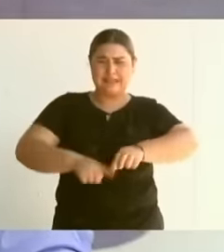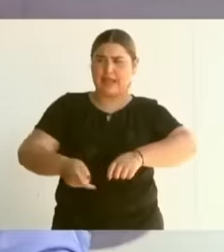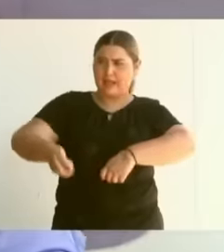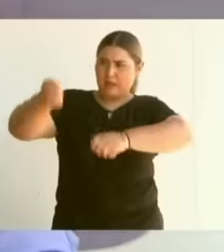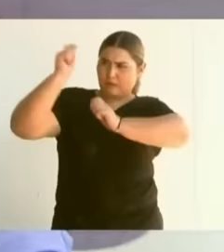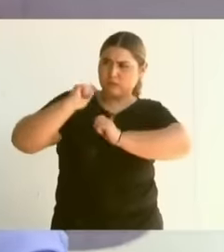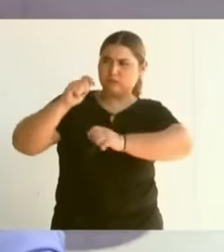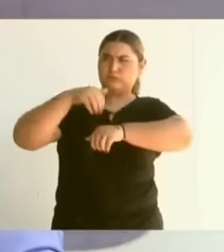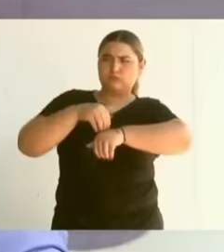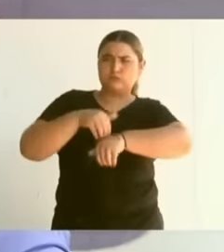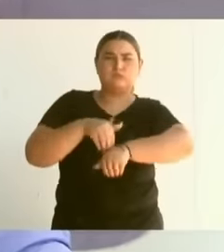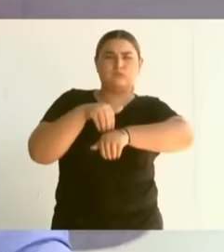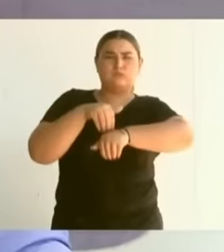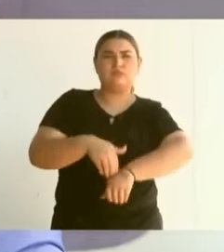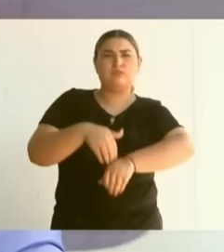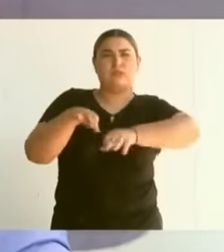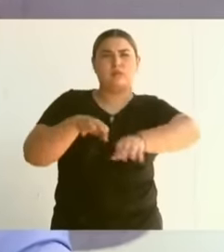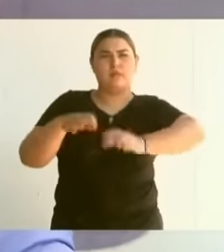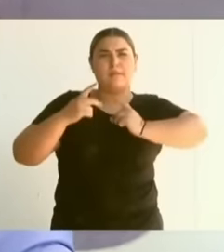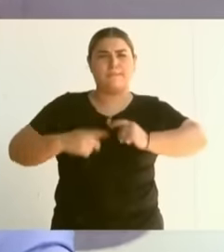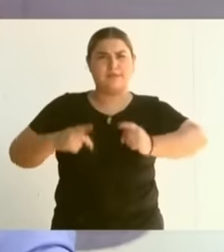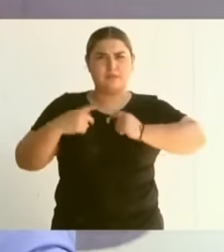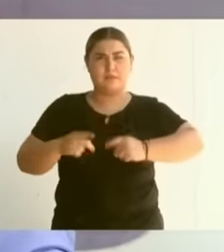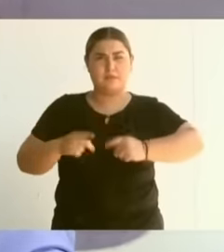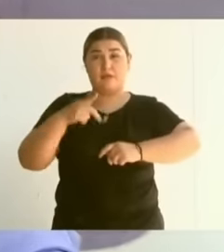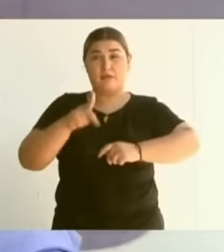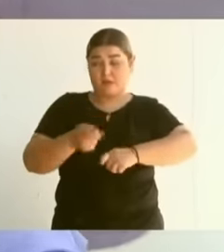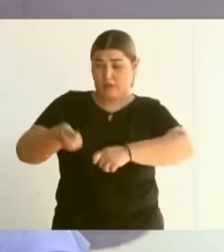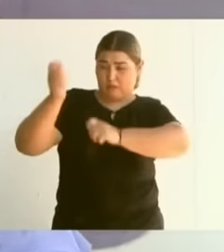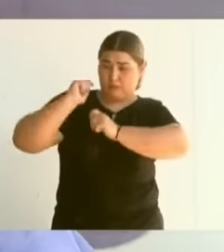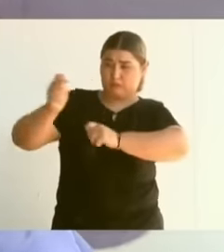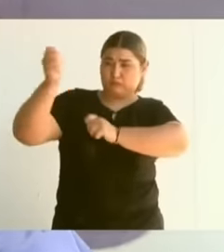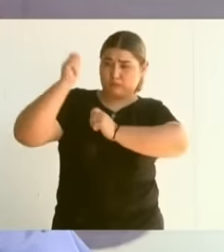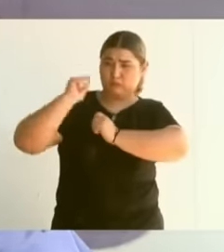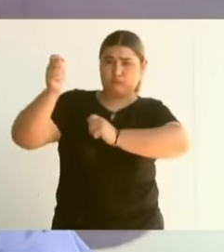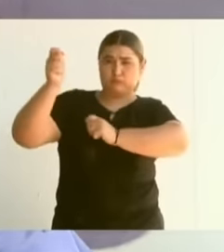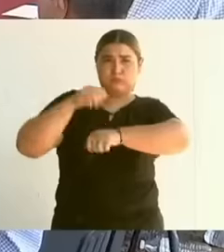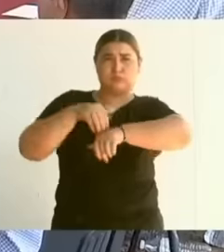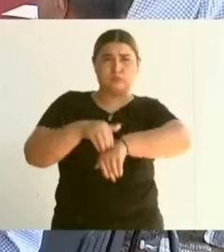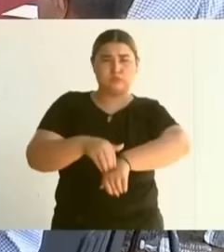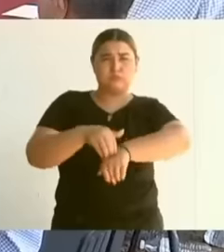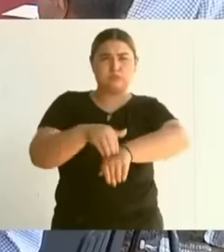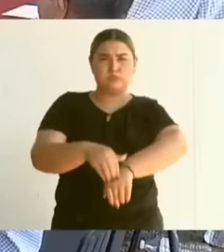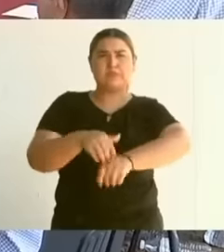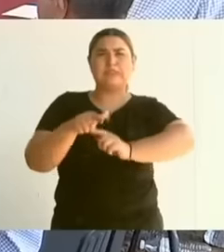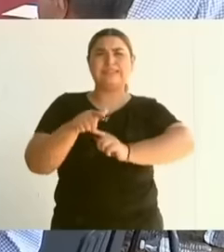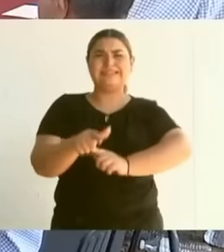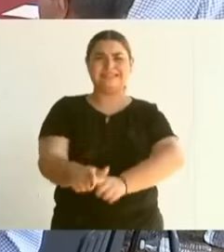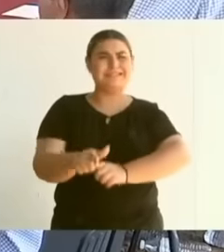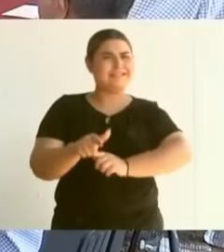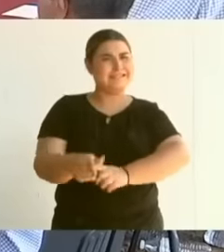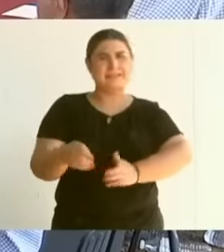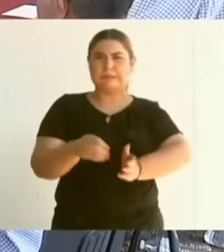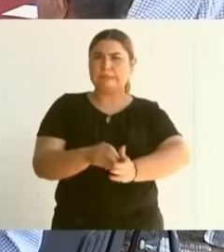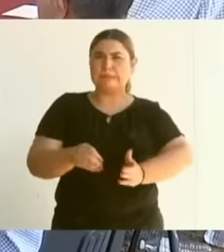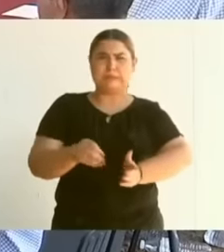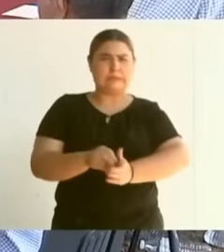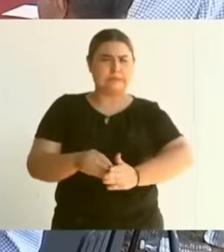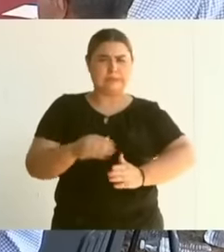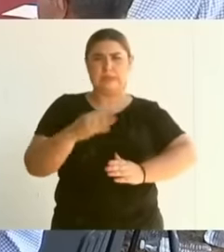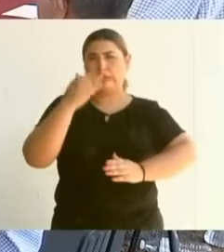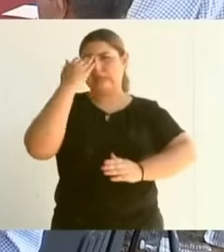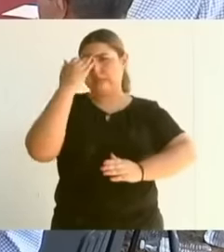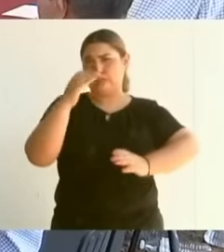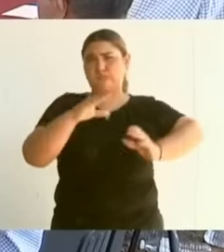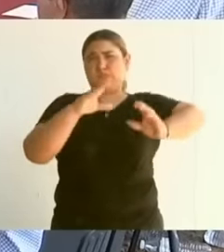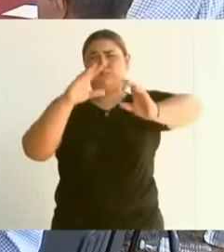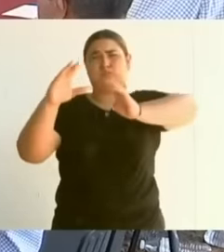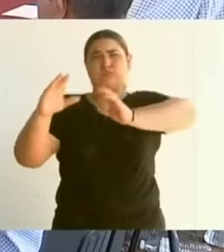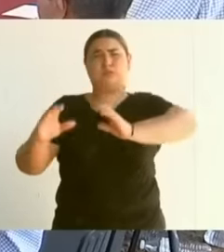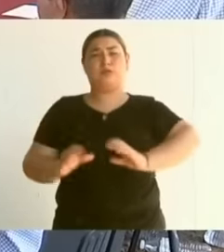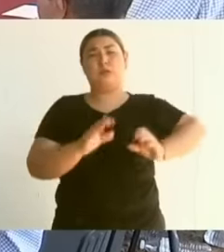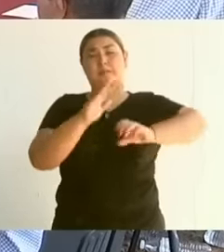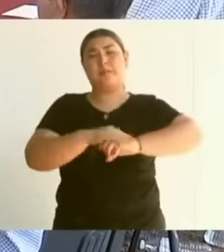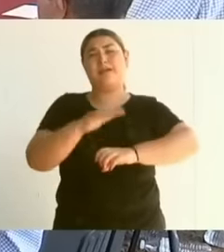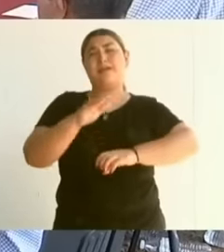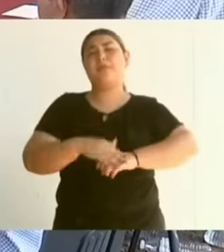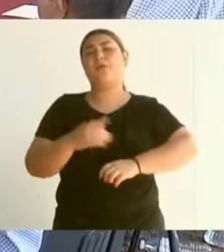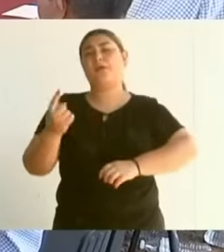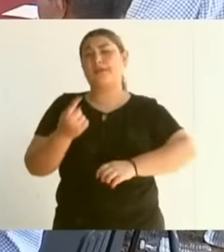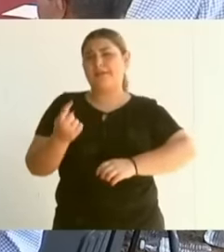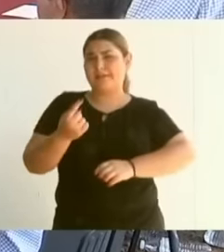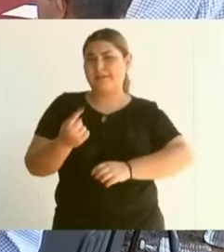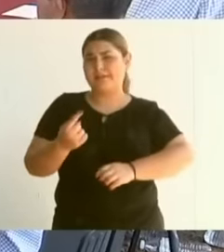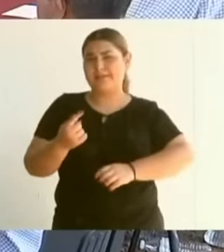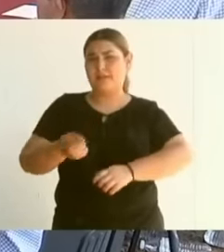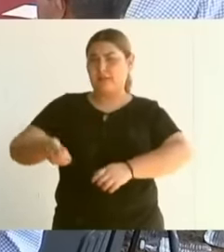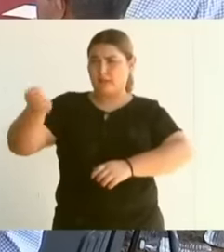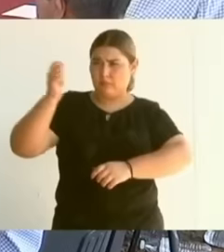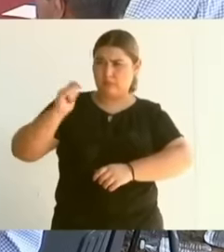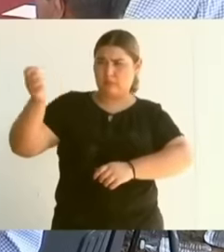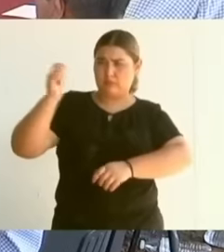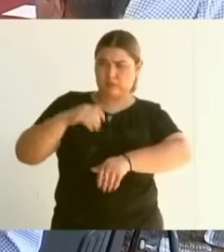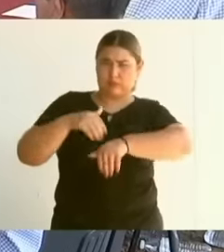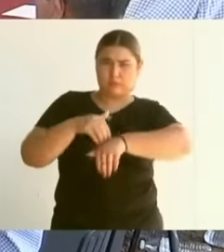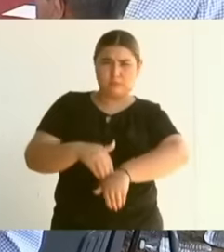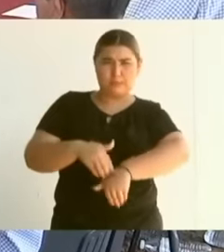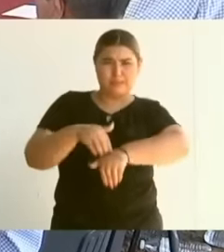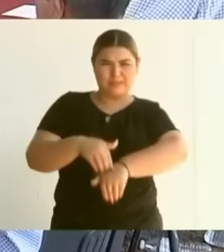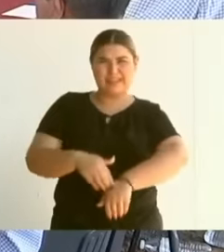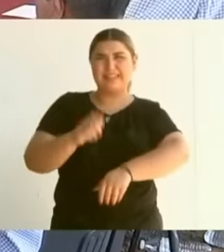slavery unfortunately continued for another century, slavery was abolished until